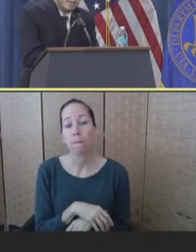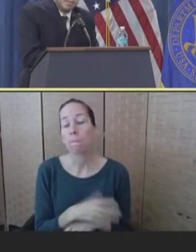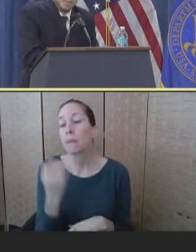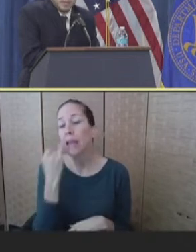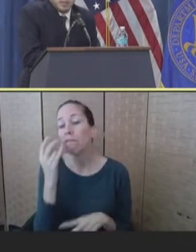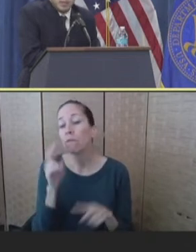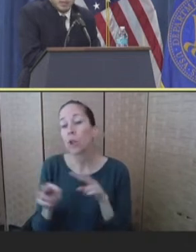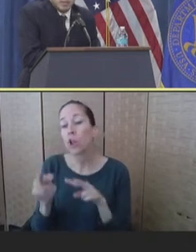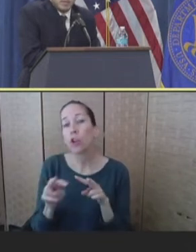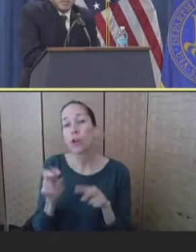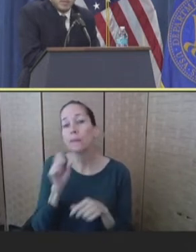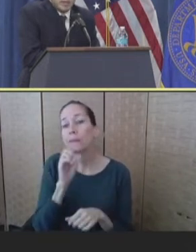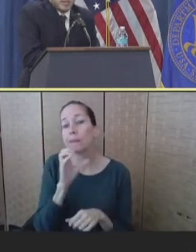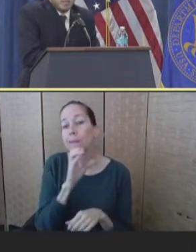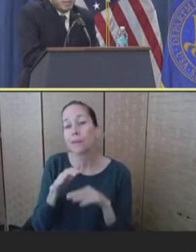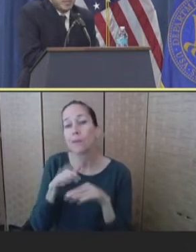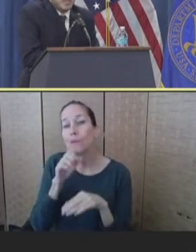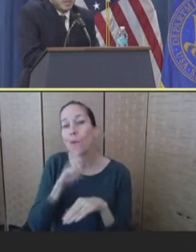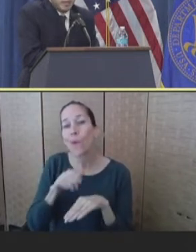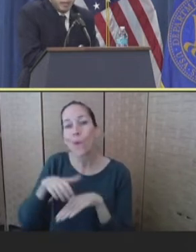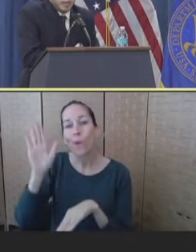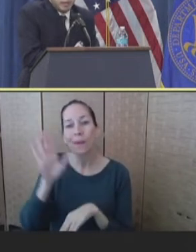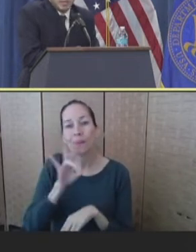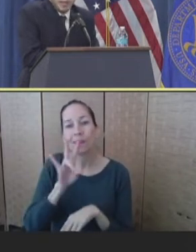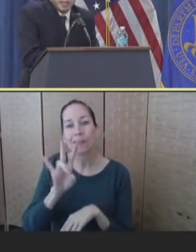So, again, we see an effect size.